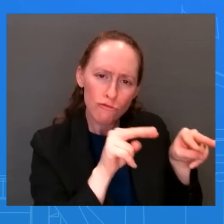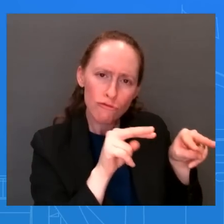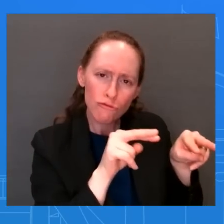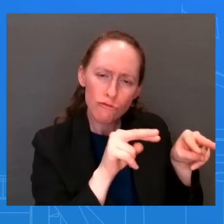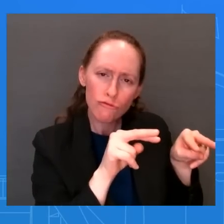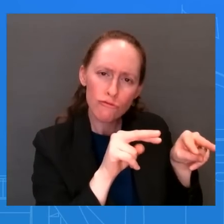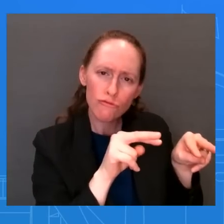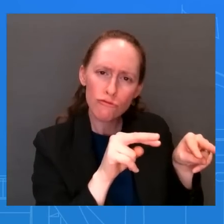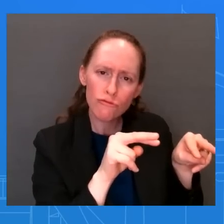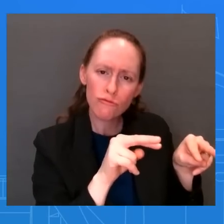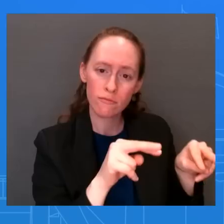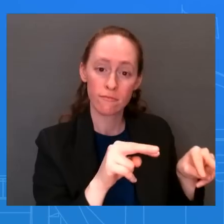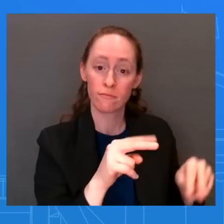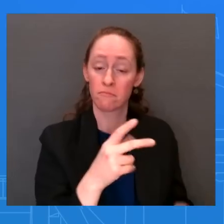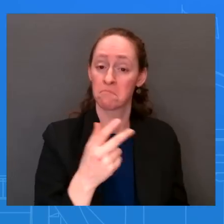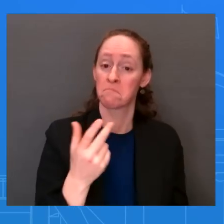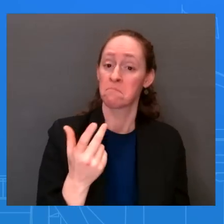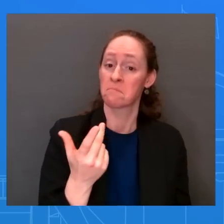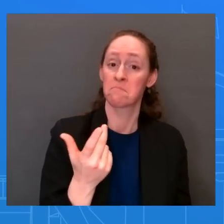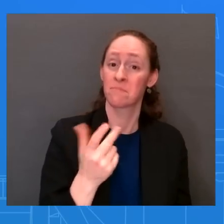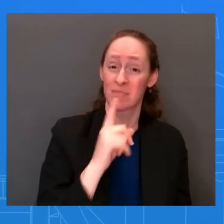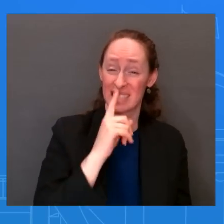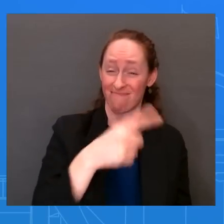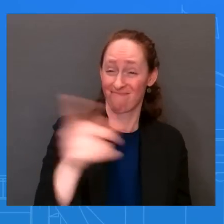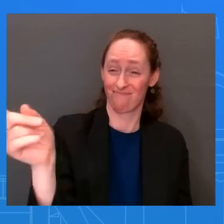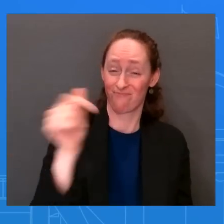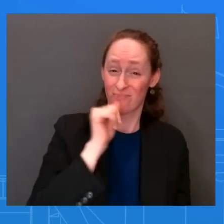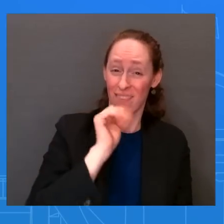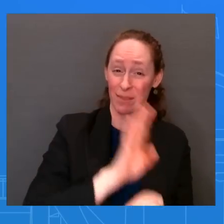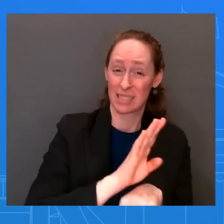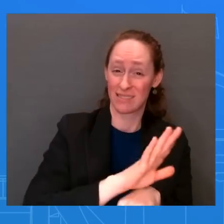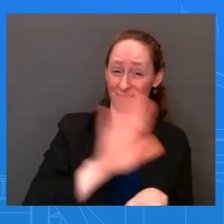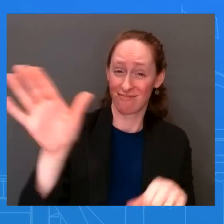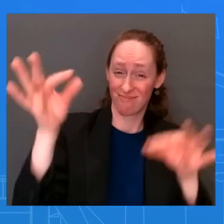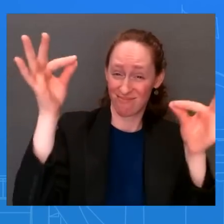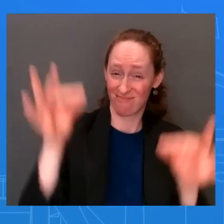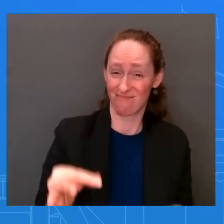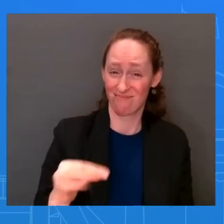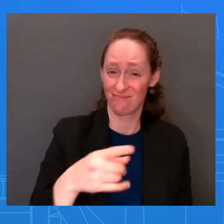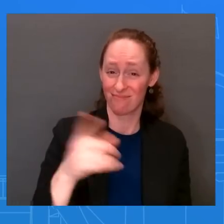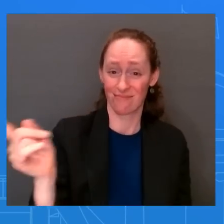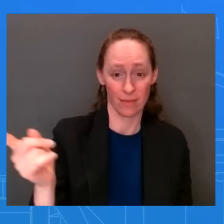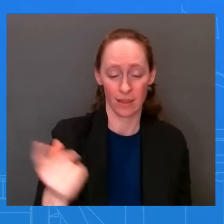these are private companies that are making decisions, and we're just not going to comment. The Press: And I have a quick one on China, if I may.